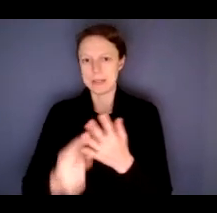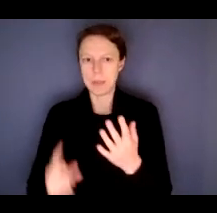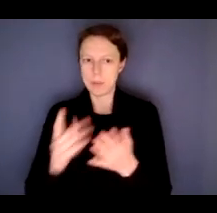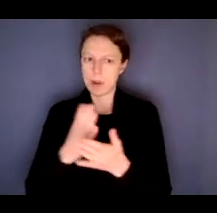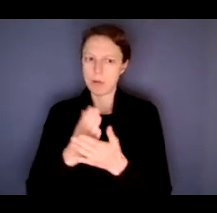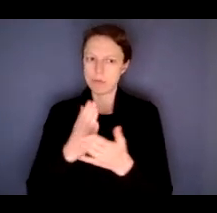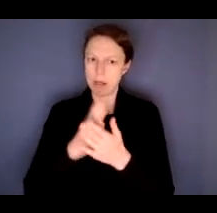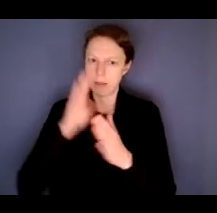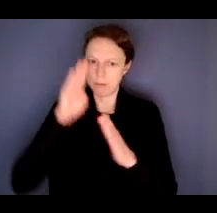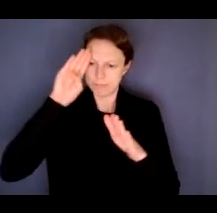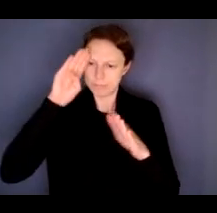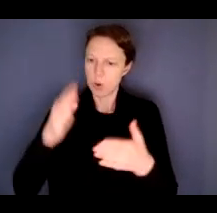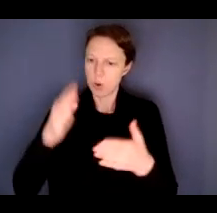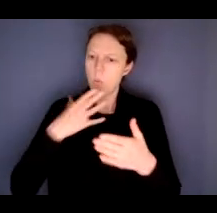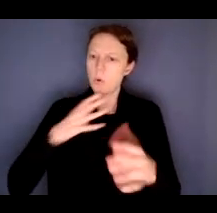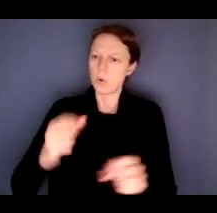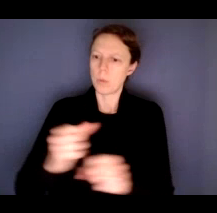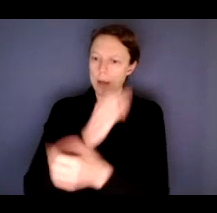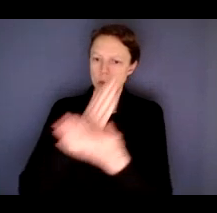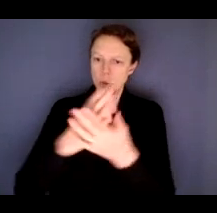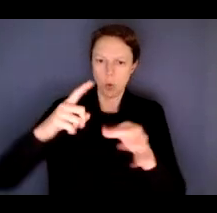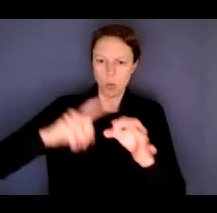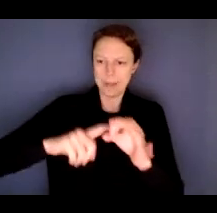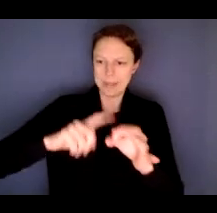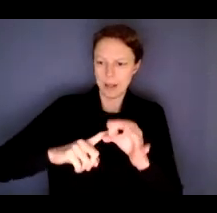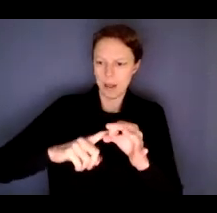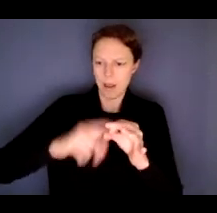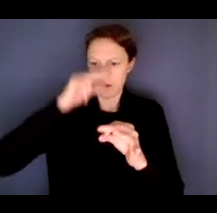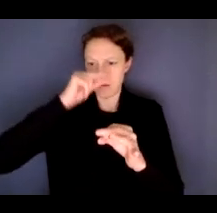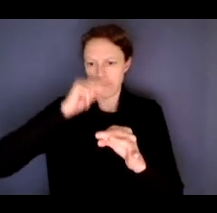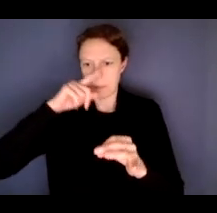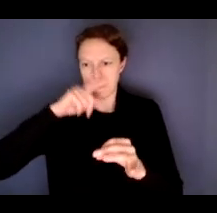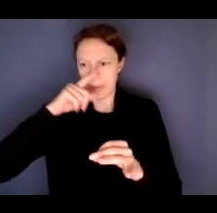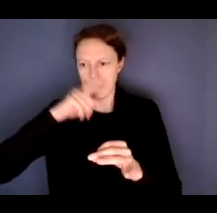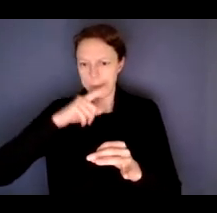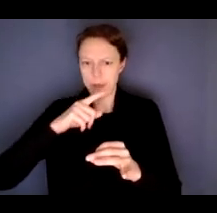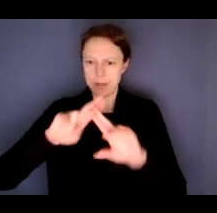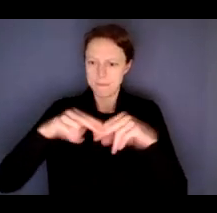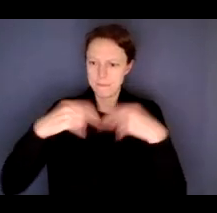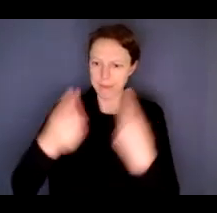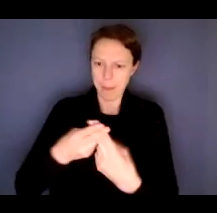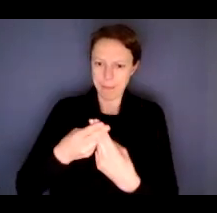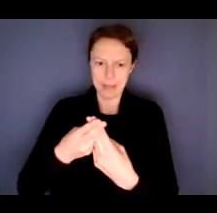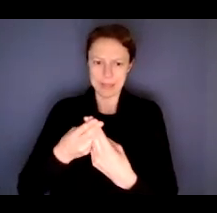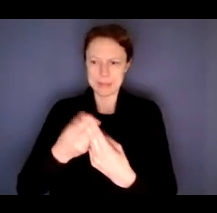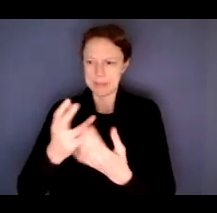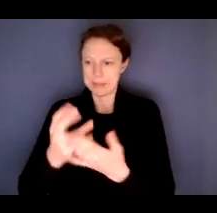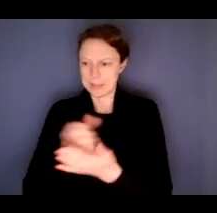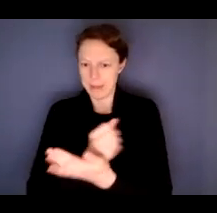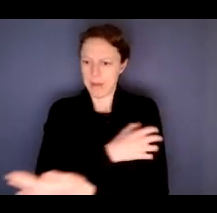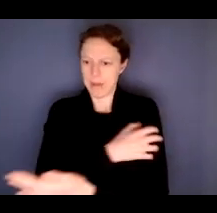are safe and empowered in their culture and communities to thrive socially and economically.